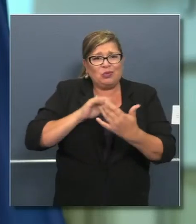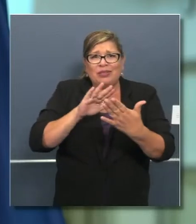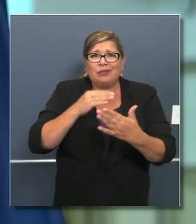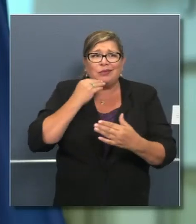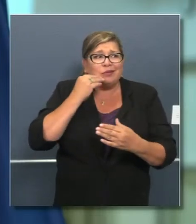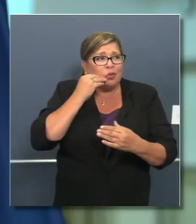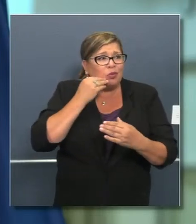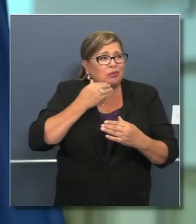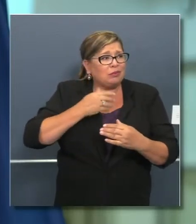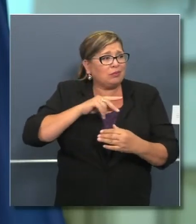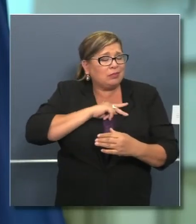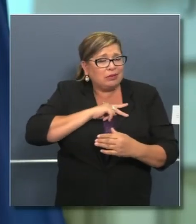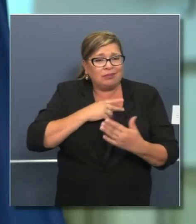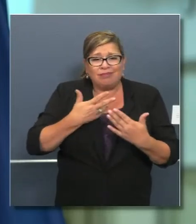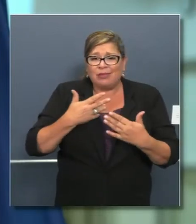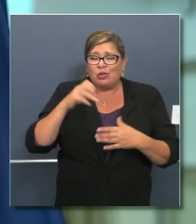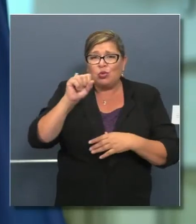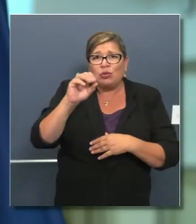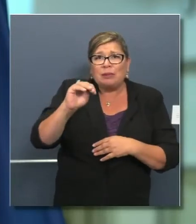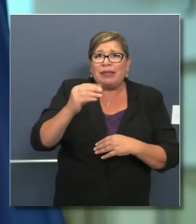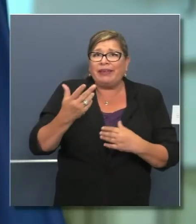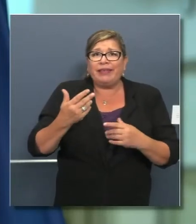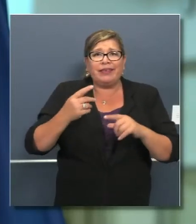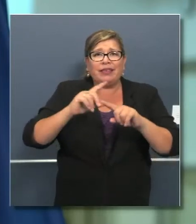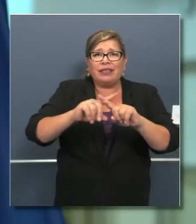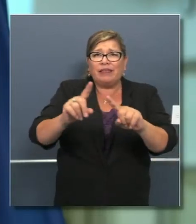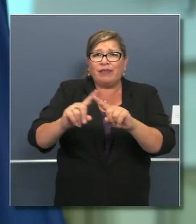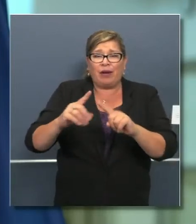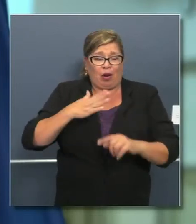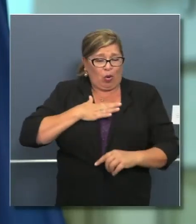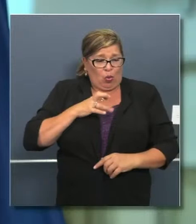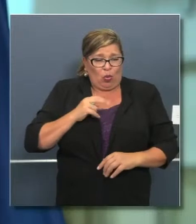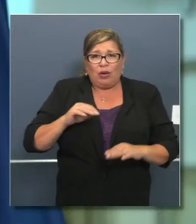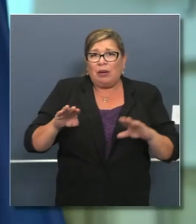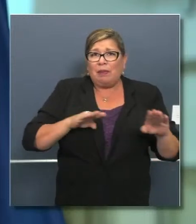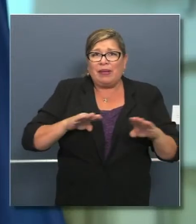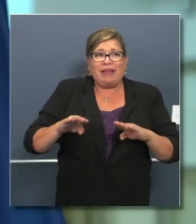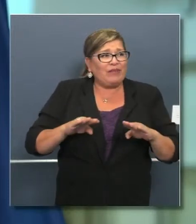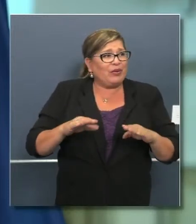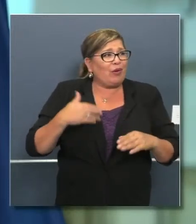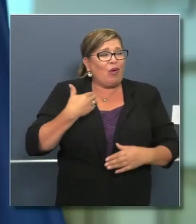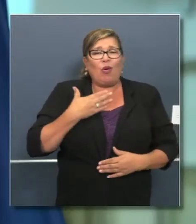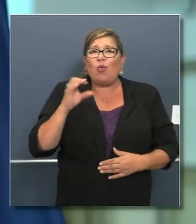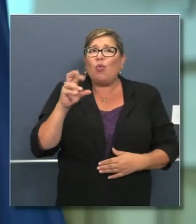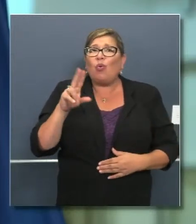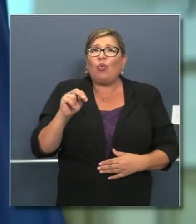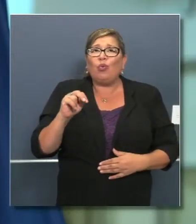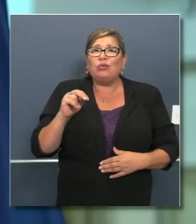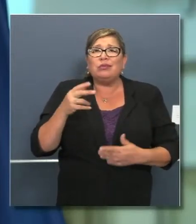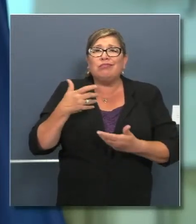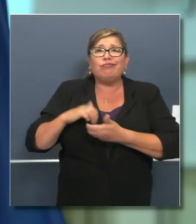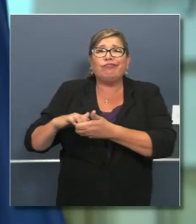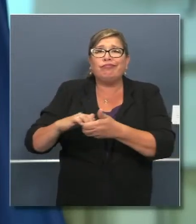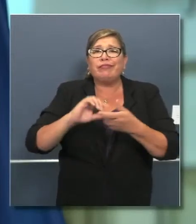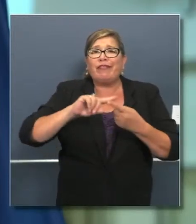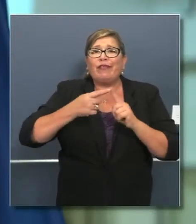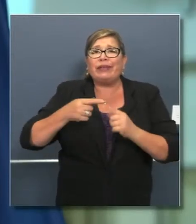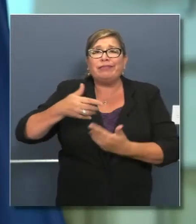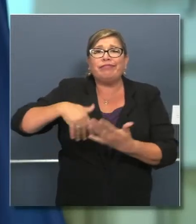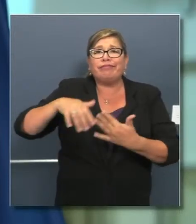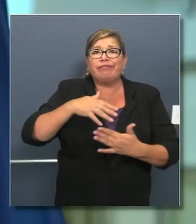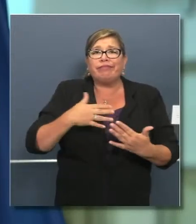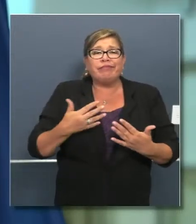social media platforms our own behaviors our own Anwar home cohorting a zip code and this